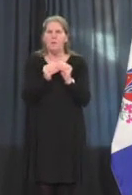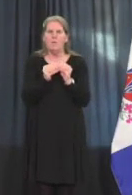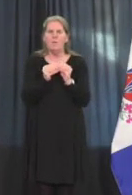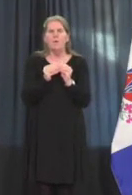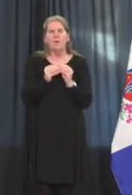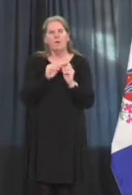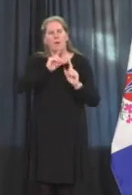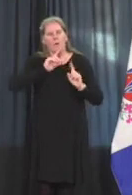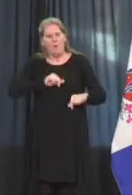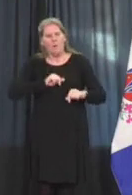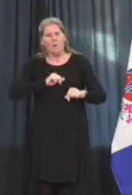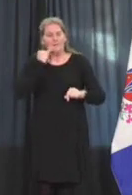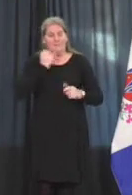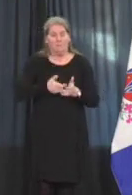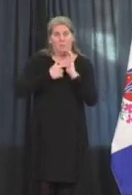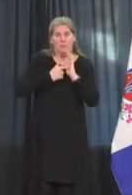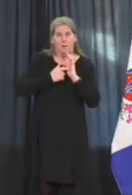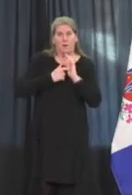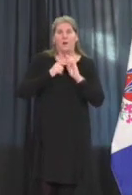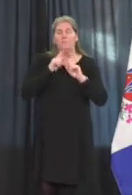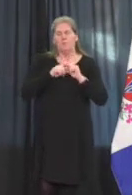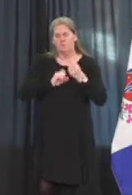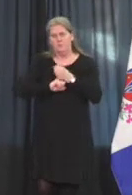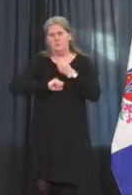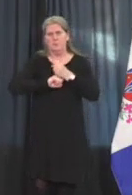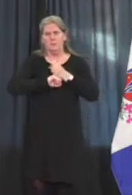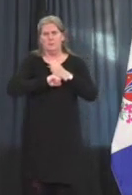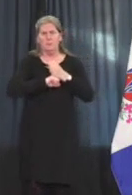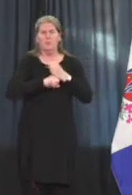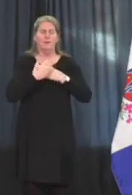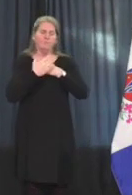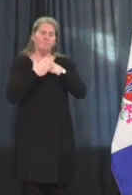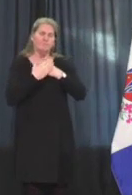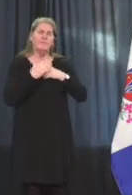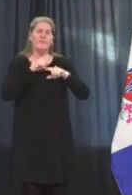CIVIL EMERGENCIES ACT SHOULD THESE BE NECESSARY TO SUPPORT THE DIRECTION AND ADVICE OF THE